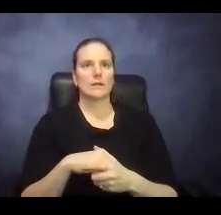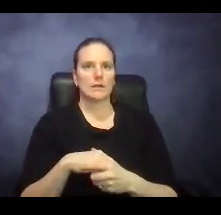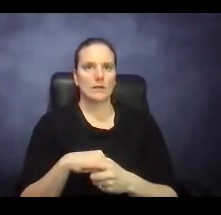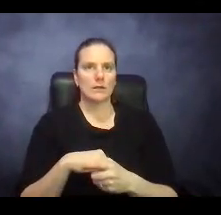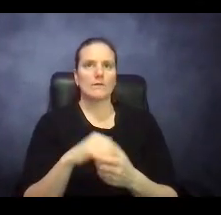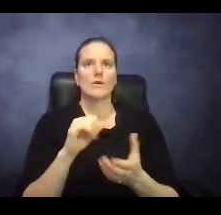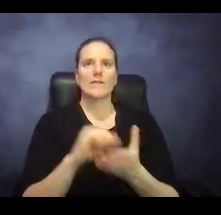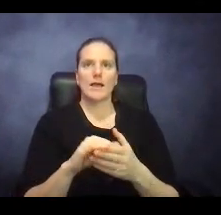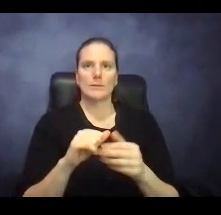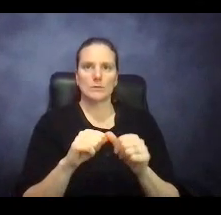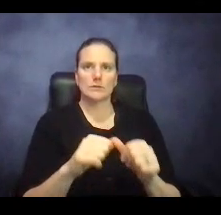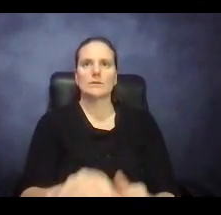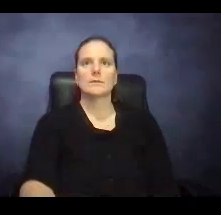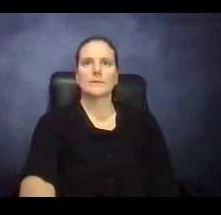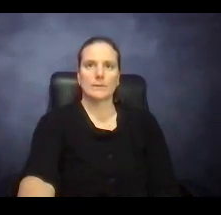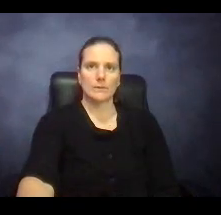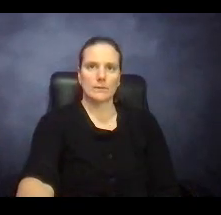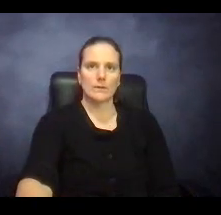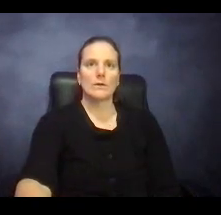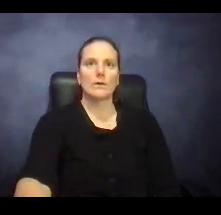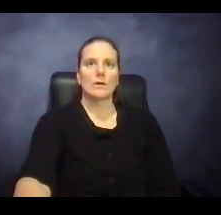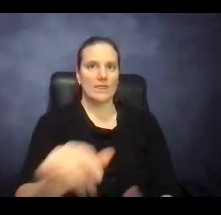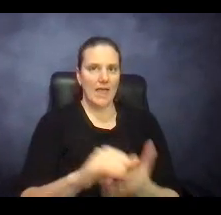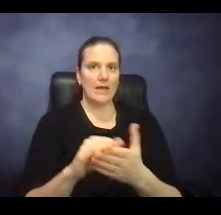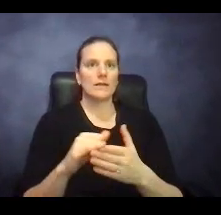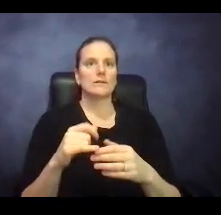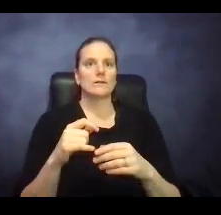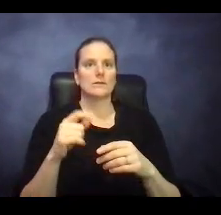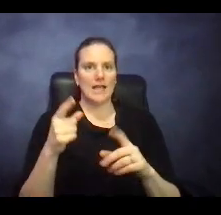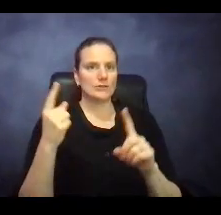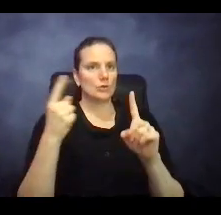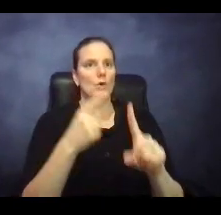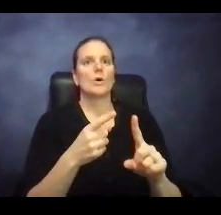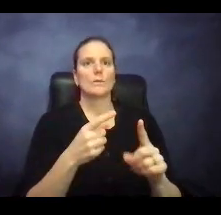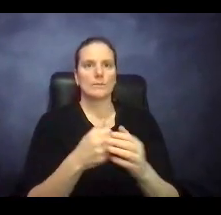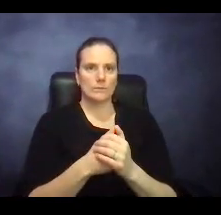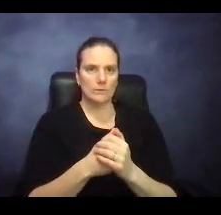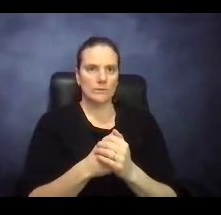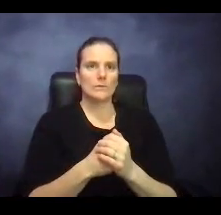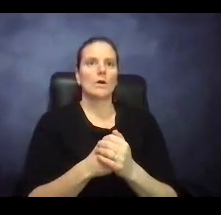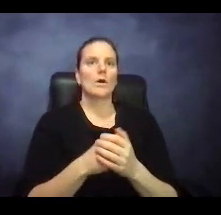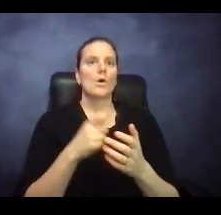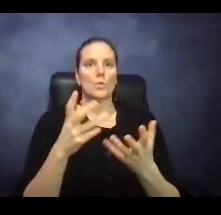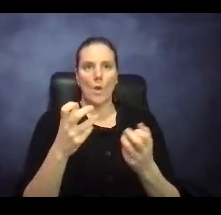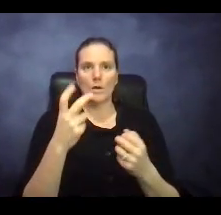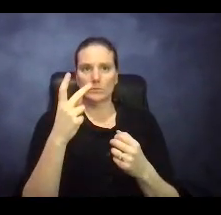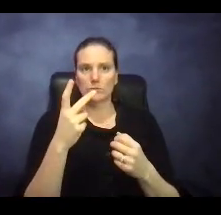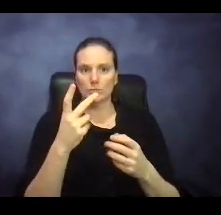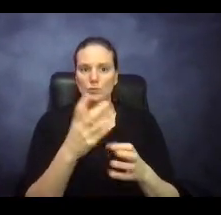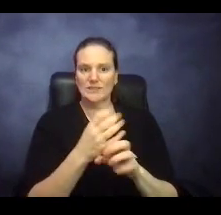response to stressful events. That's the goal. You wanna, you wanna receive a, a sort of pressured email